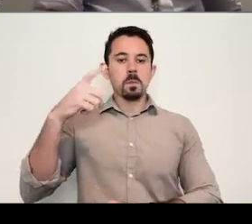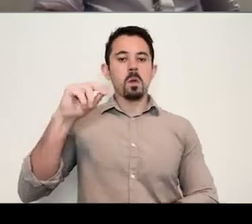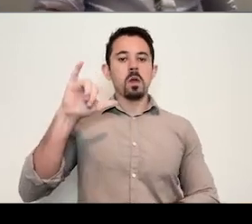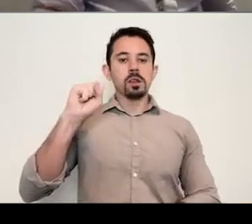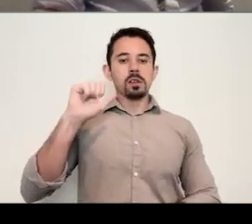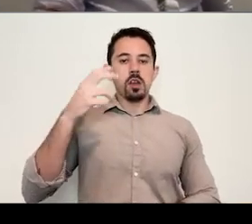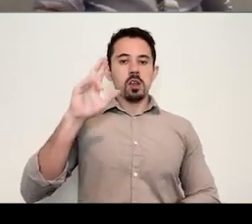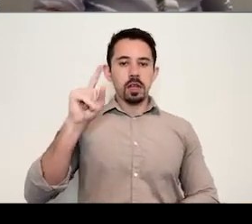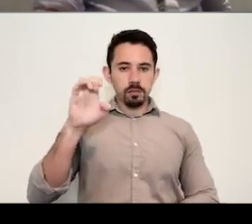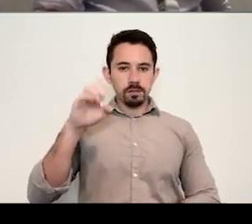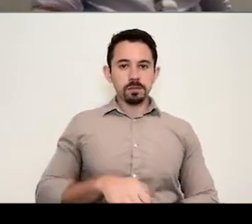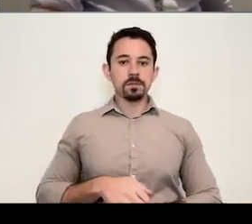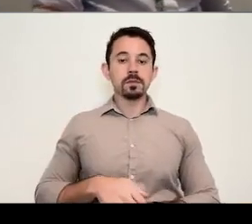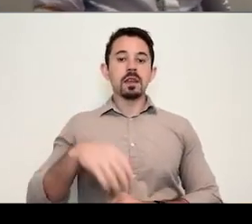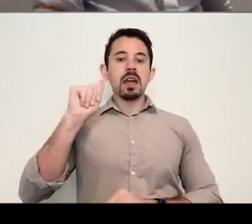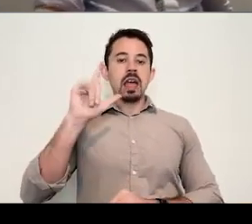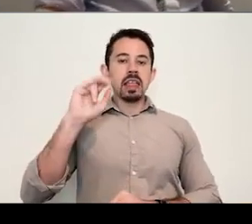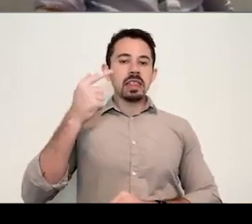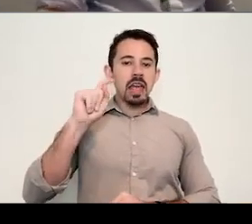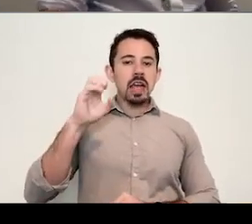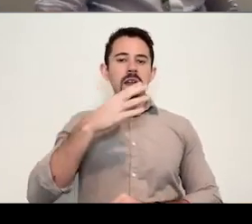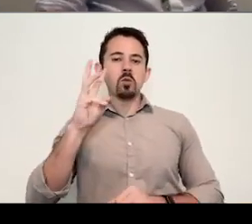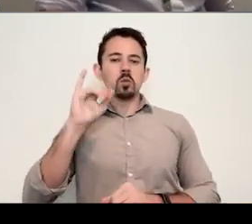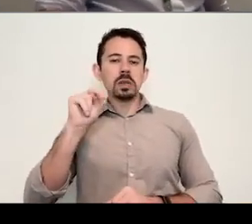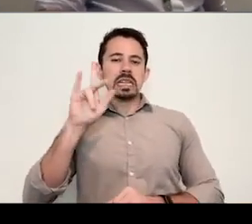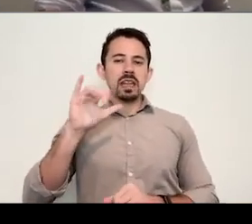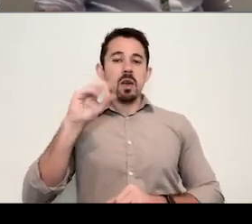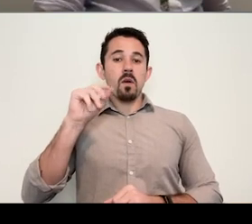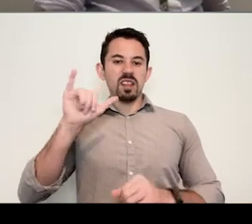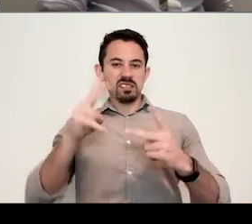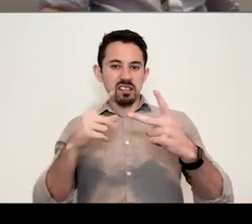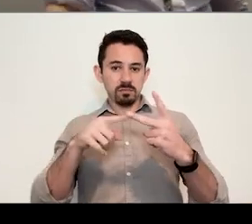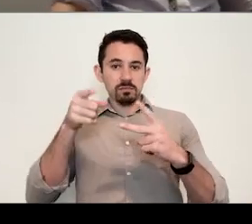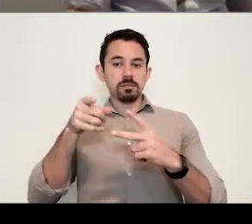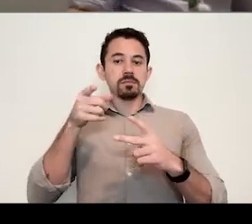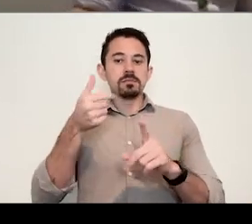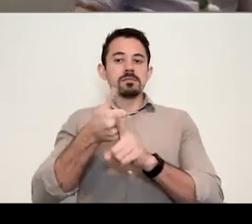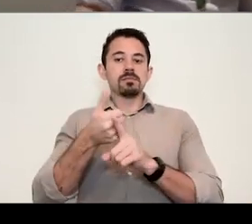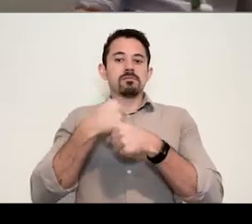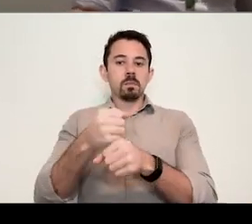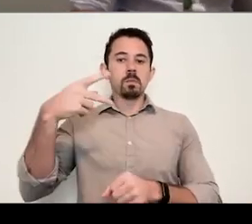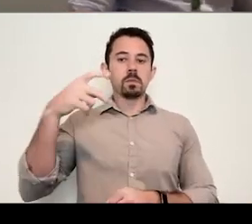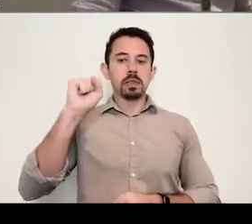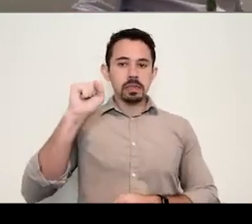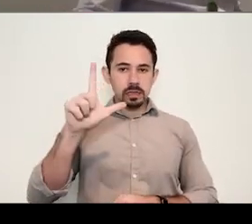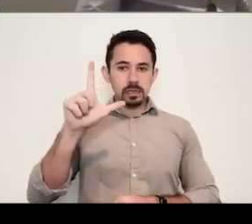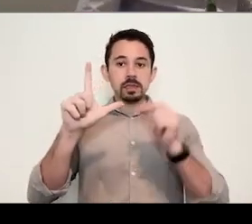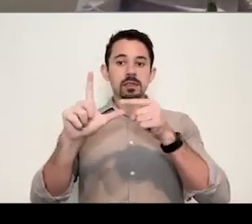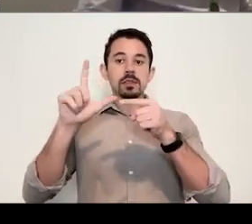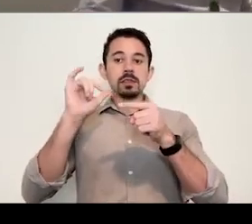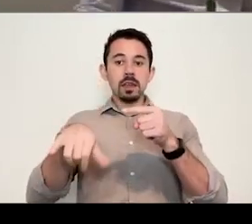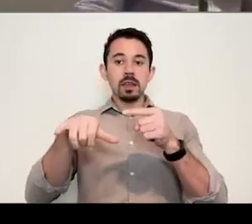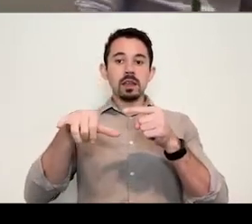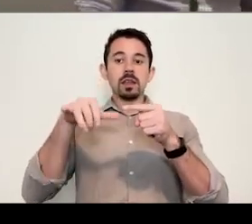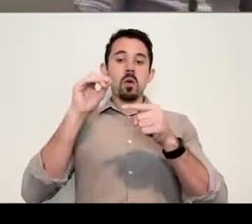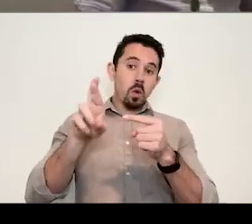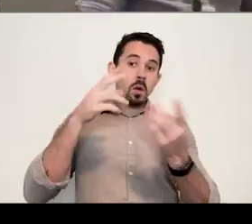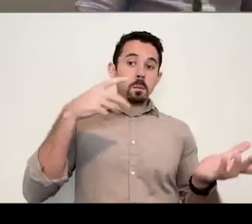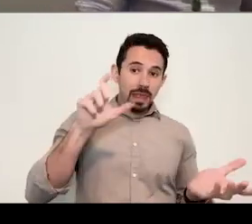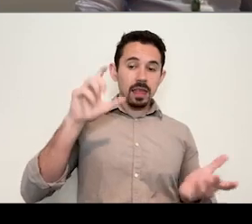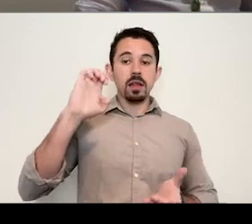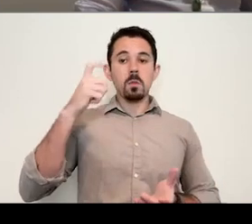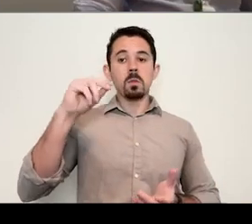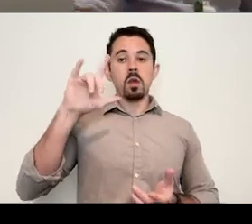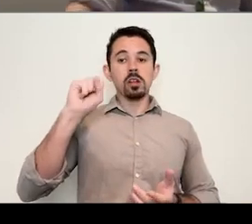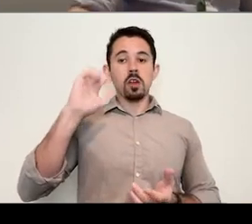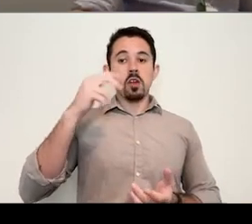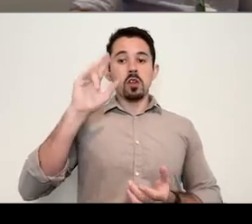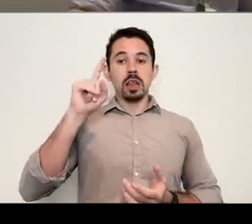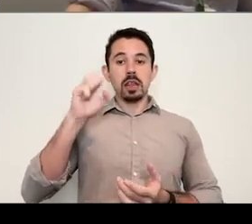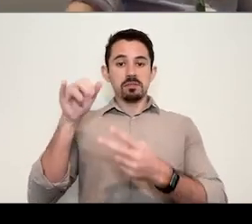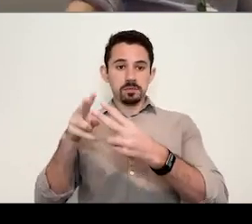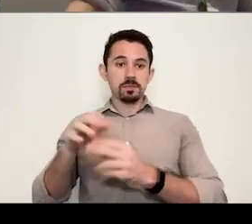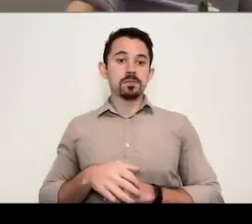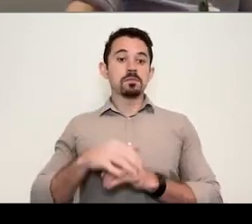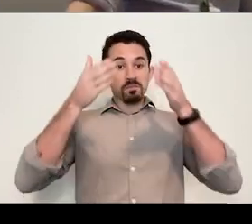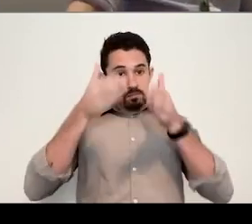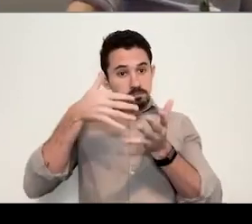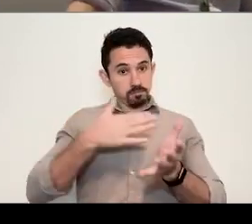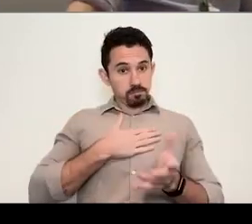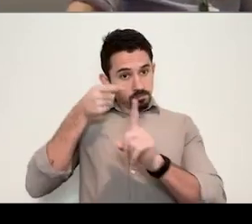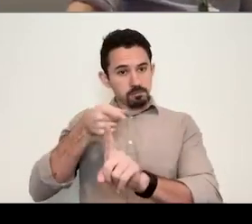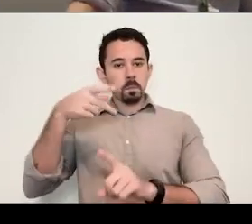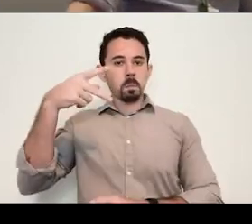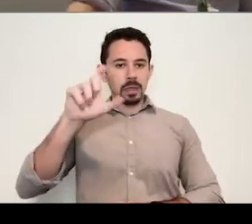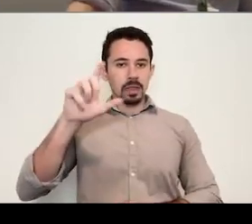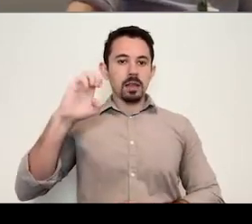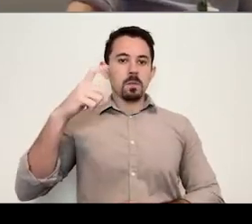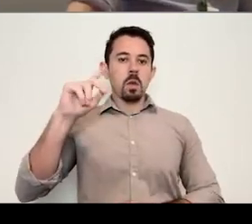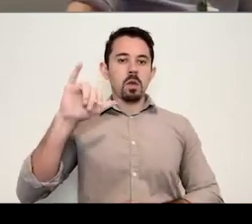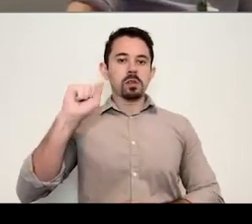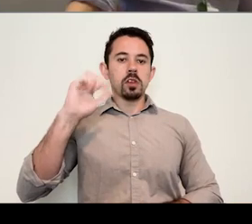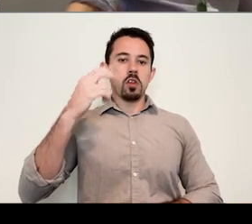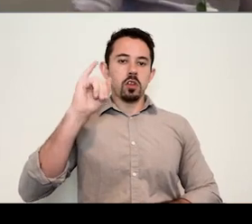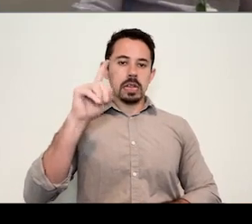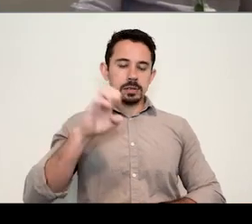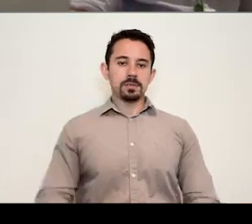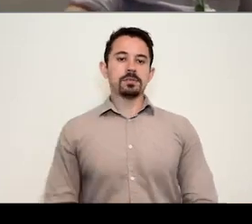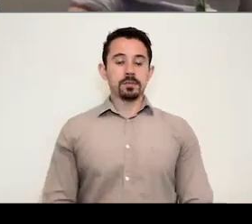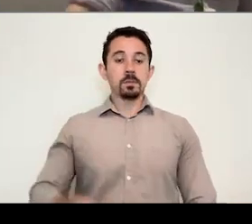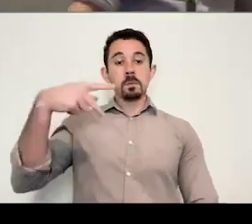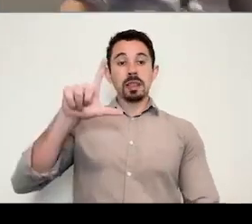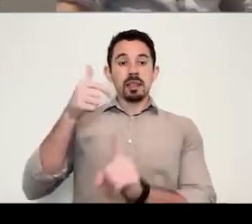the Pel and/or Psl exopolysaccharides. So the focus of my work is on the Pel exopolysaccharide.